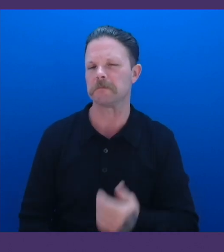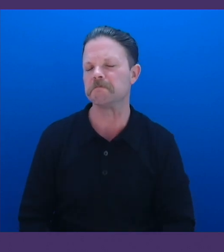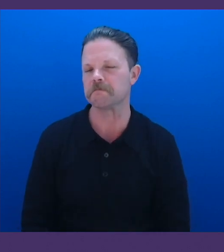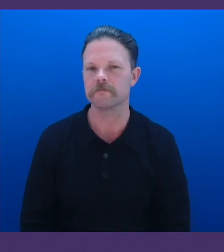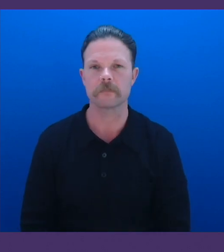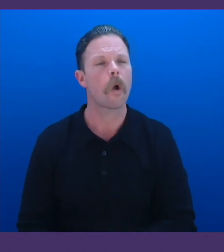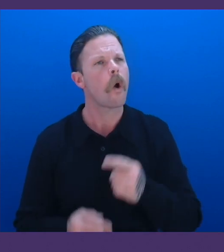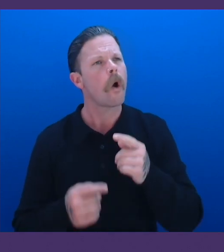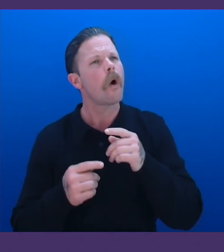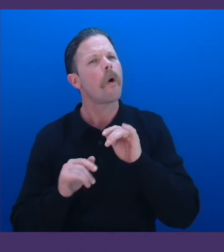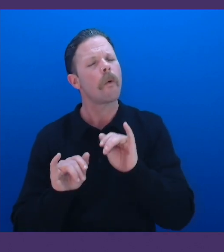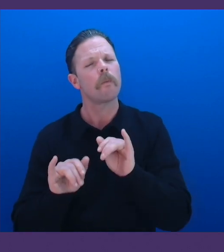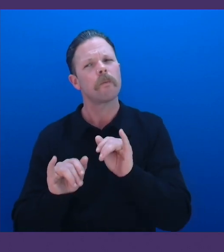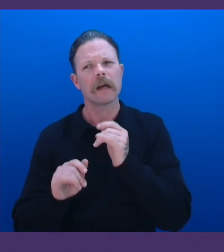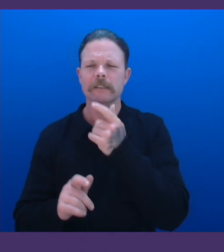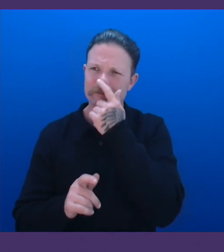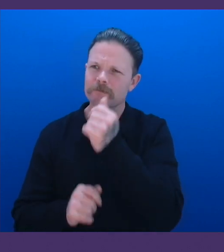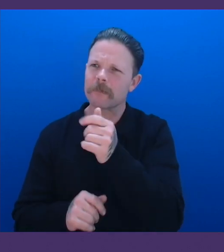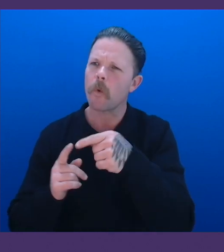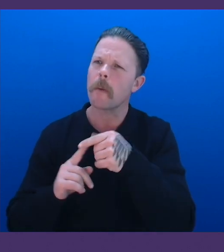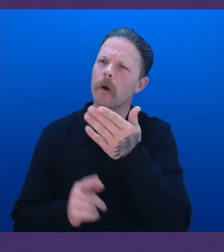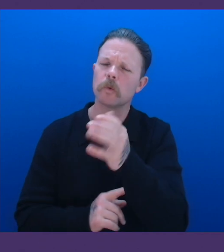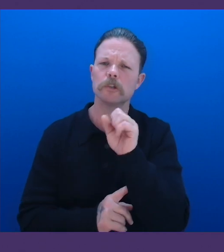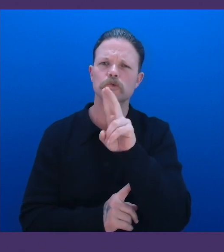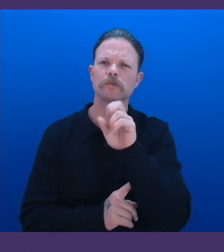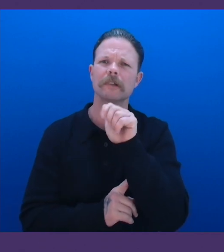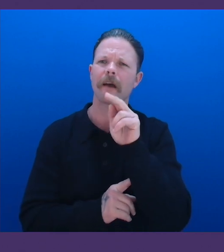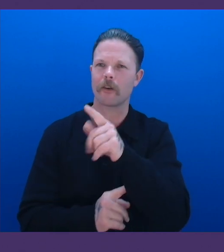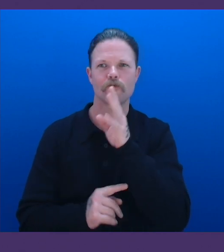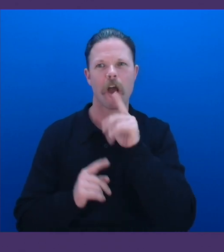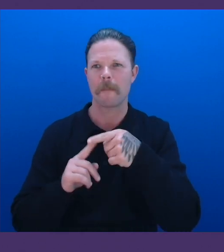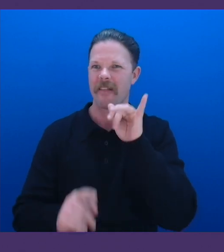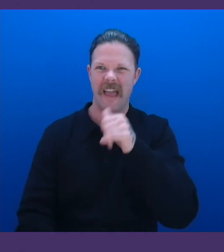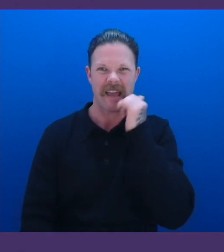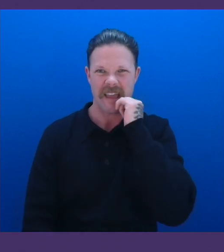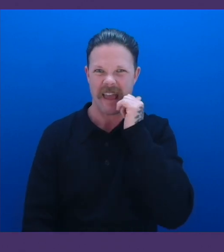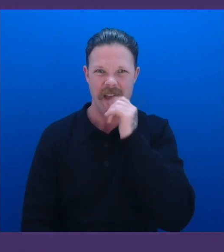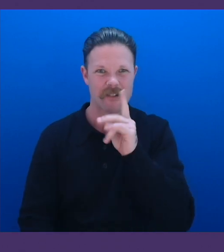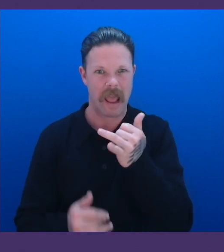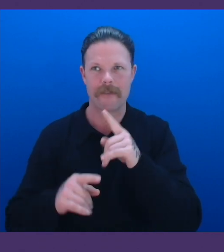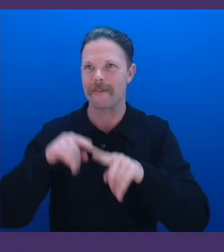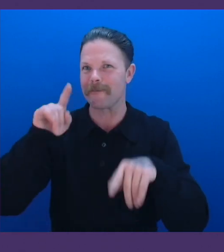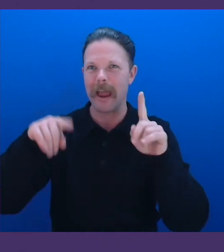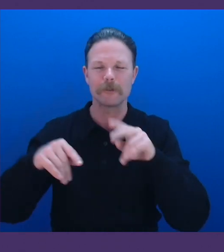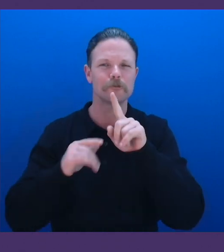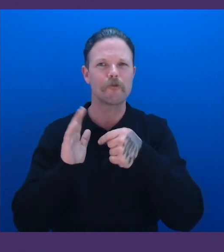You mentioned earlier you're talking about this almost every day right now and the various roles that you have. What are you hearing from folks around the EU?